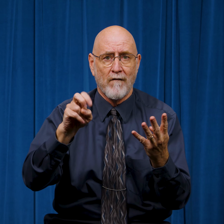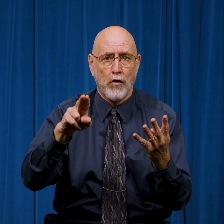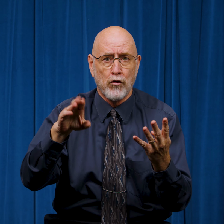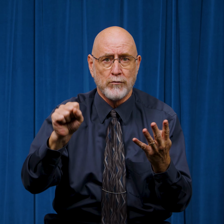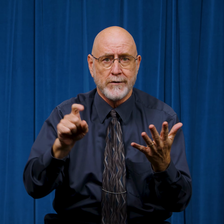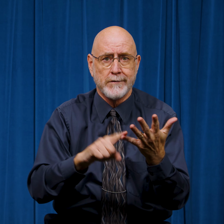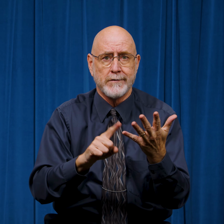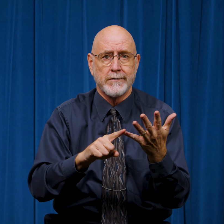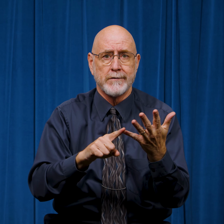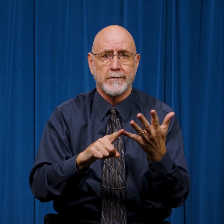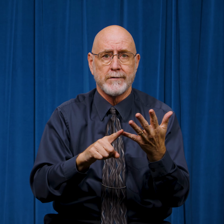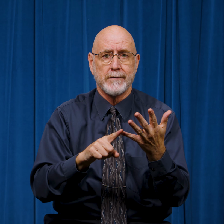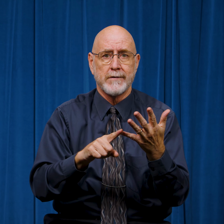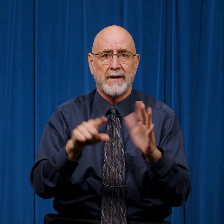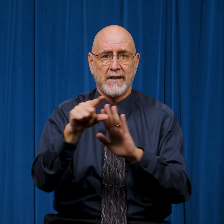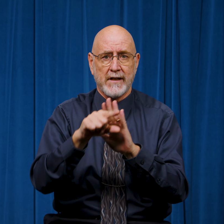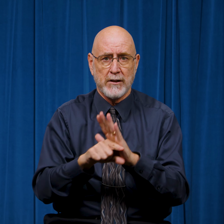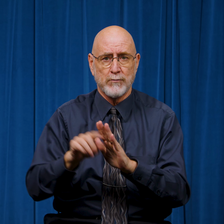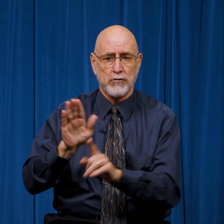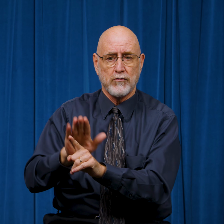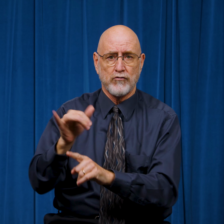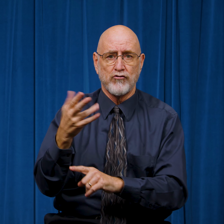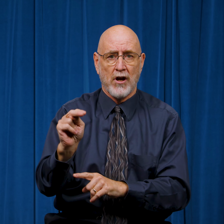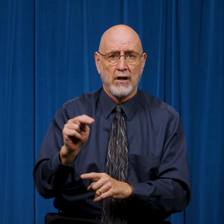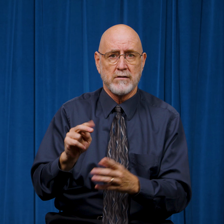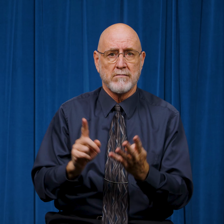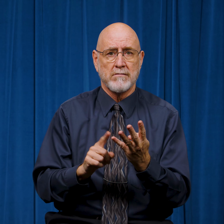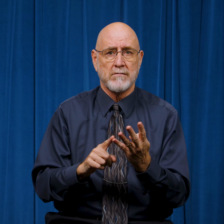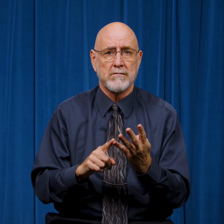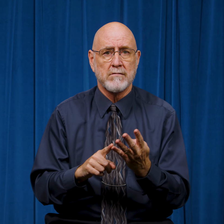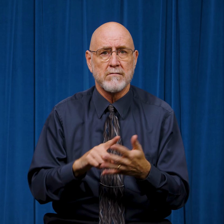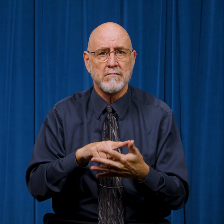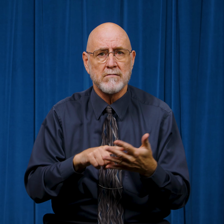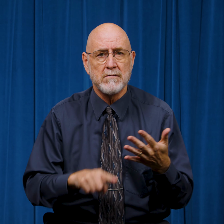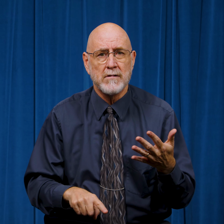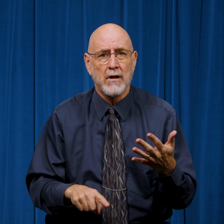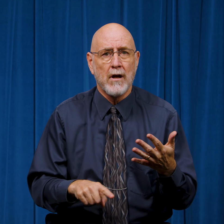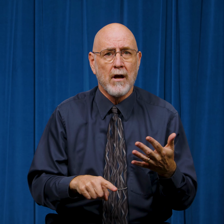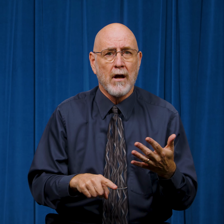and The Gospel According to John. We can see the roots of the mindset